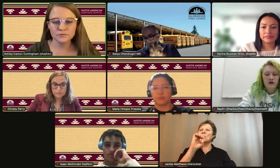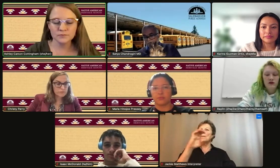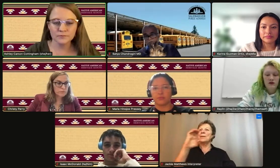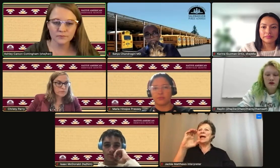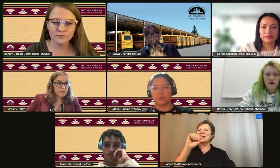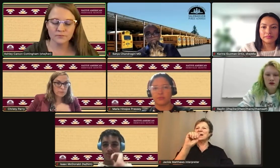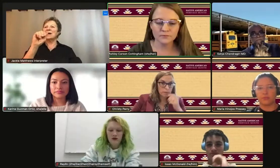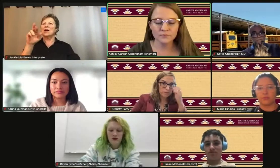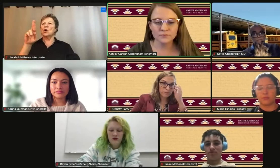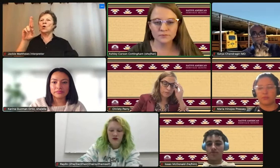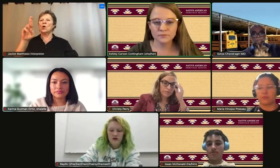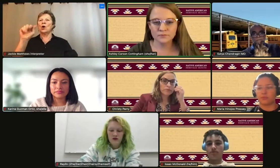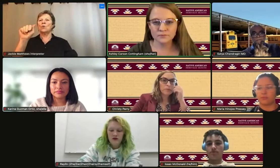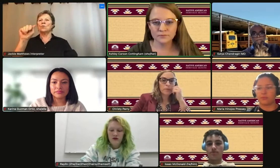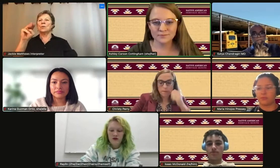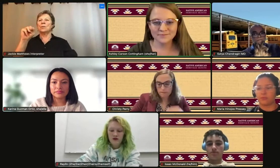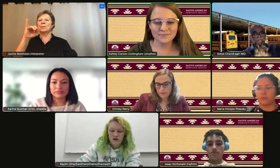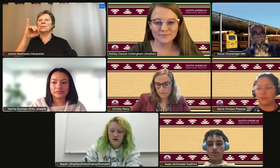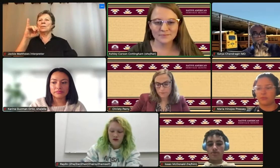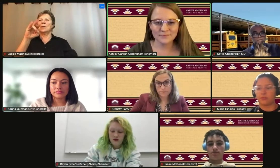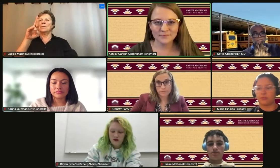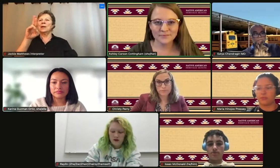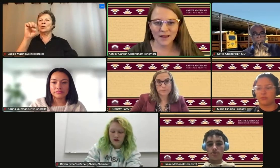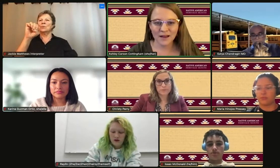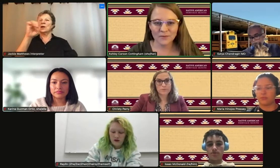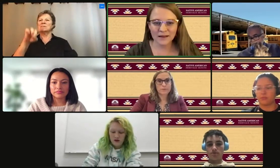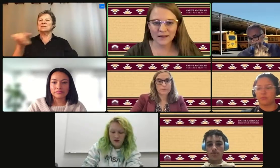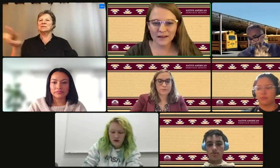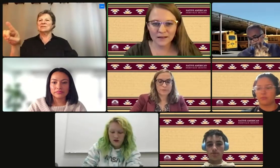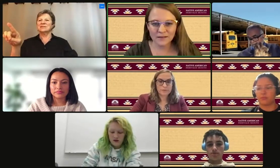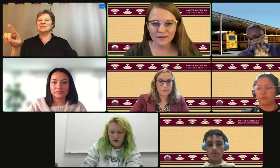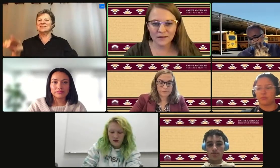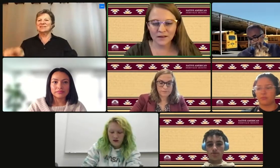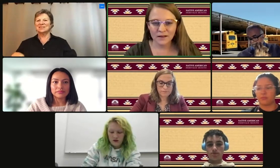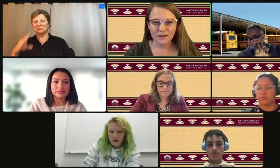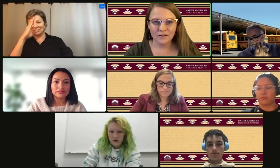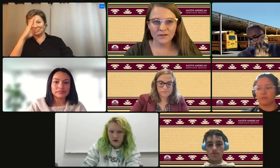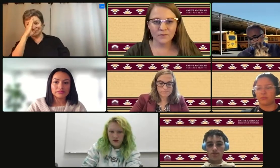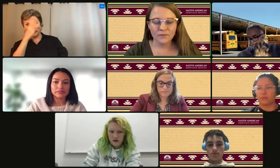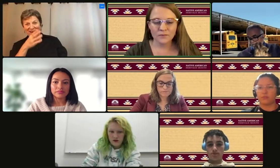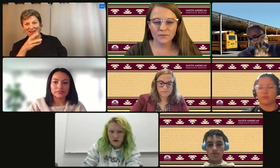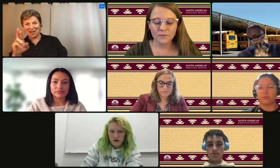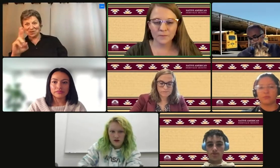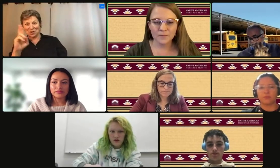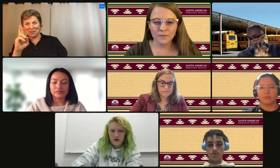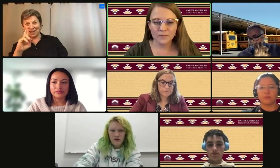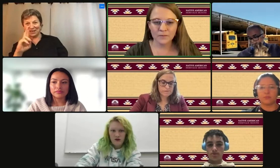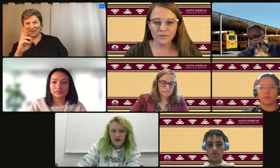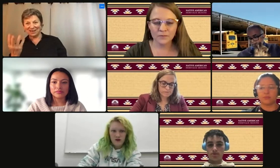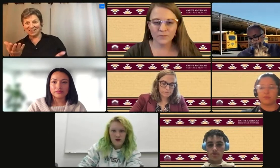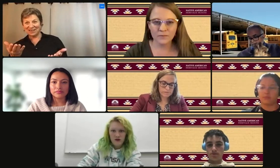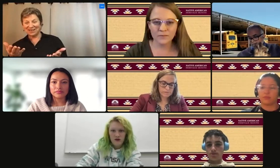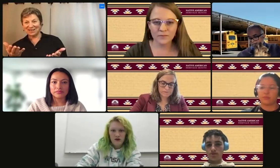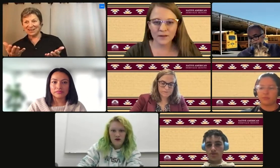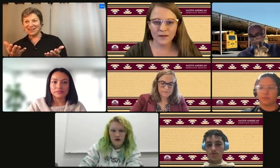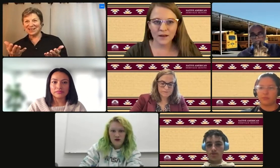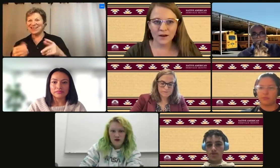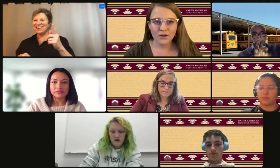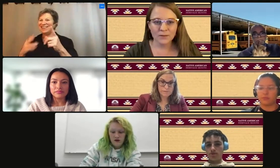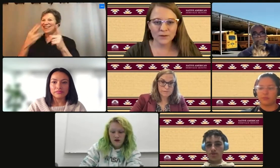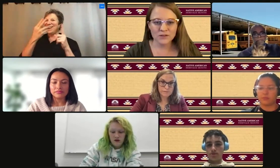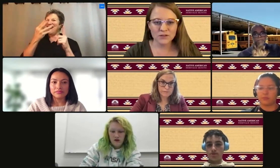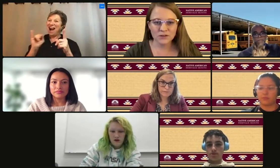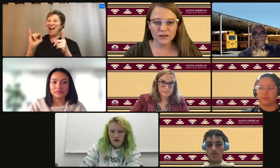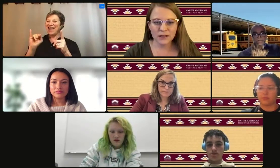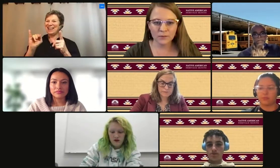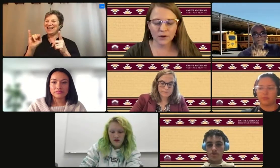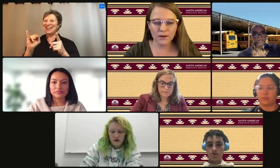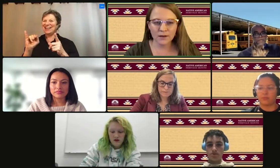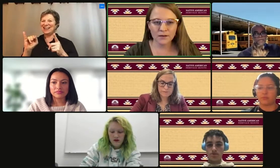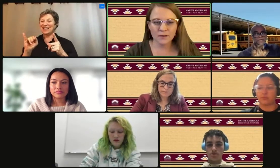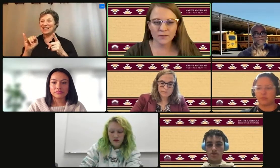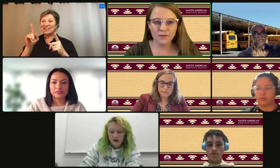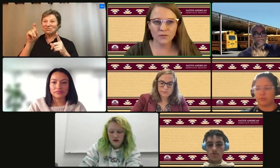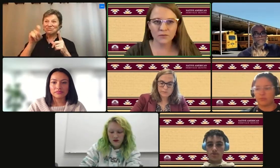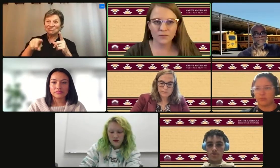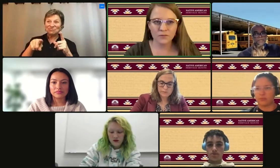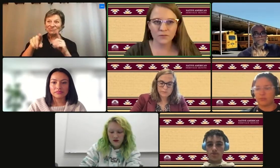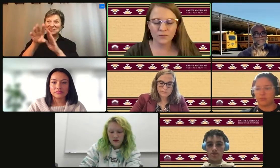NEXT WE'LL PULL UP REBECCA